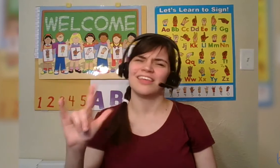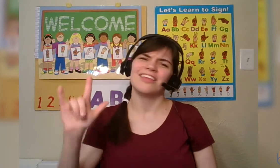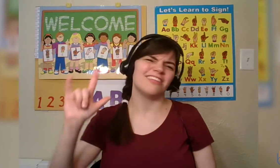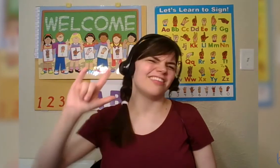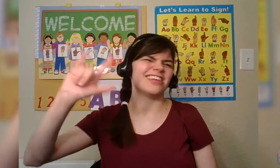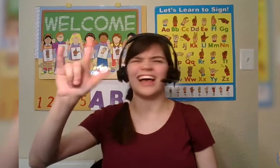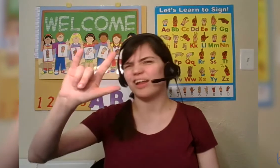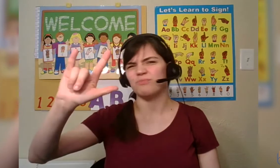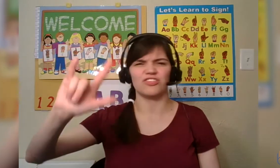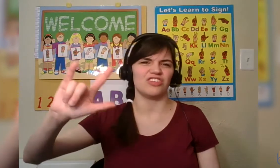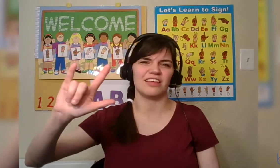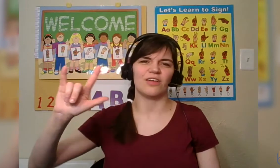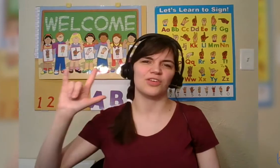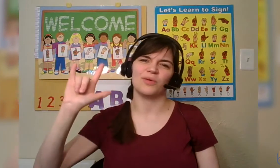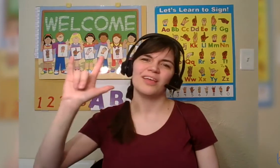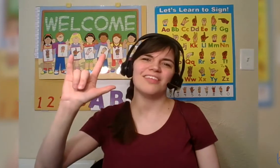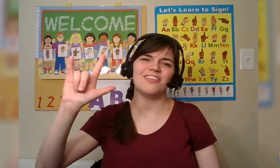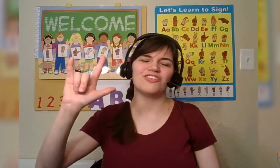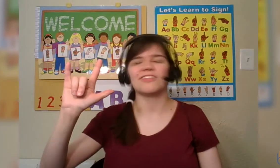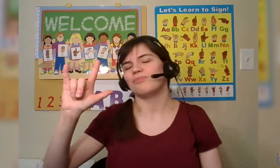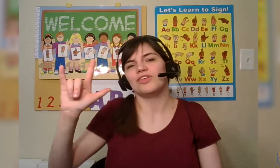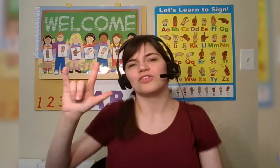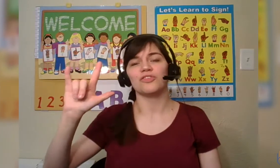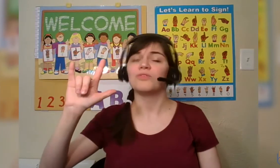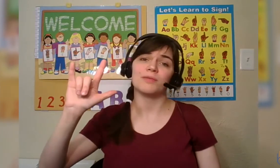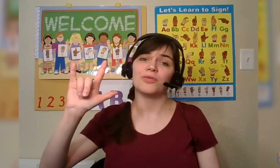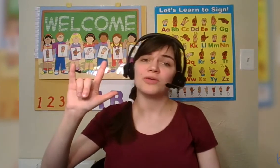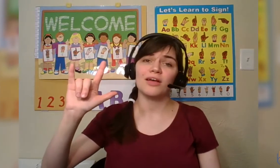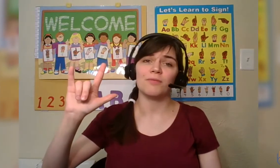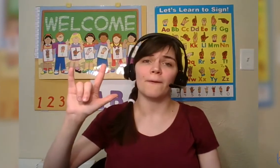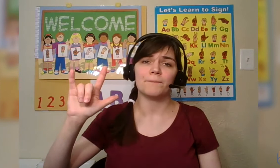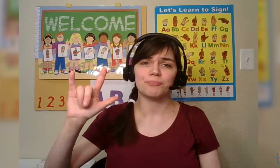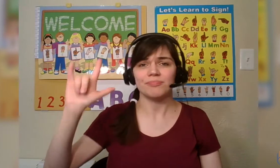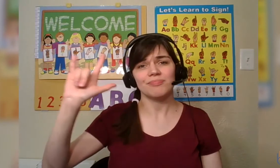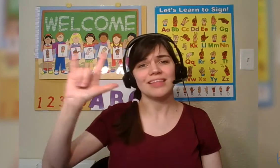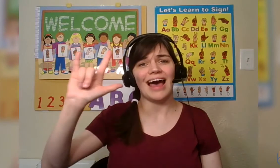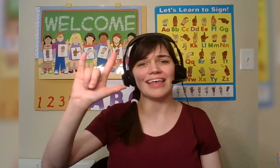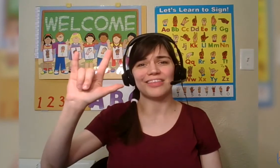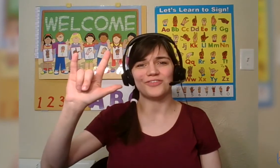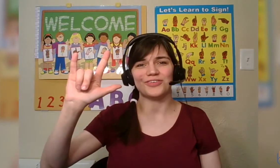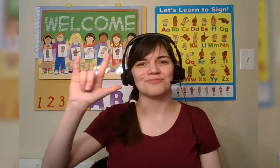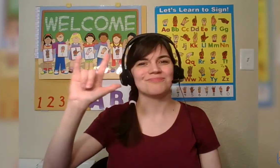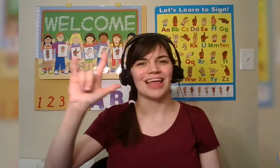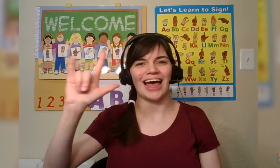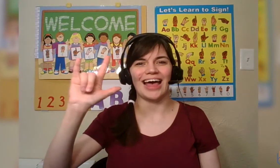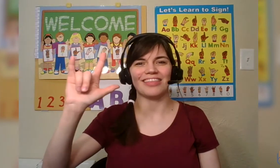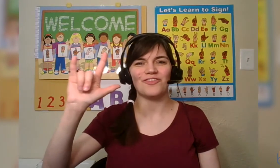This is not a mushy, "I love you," this is just something you can do with people you care about. I love you. I love you.